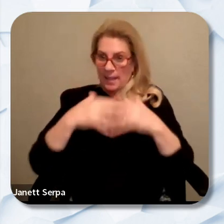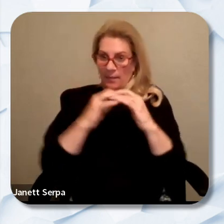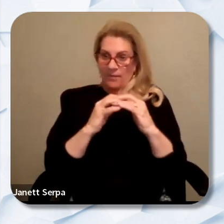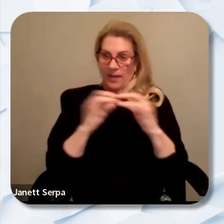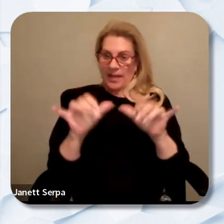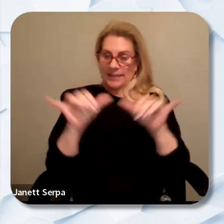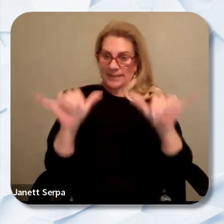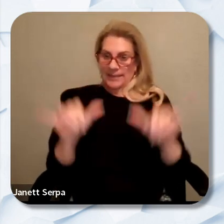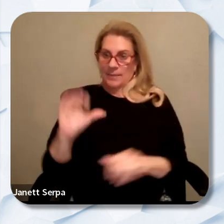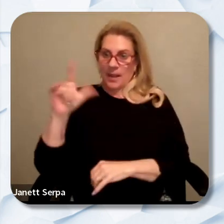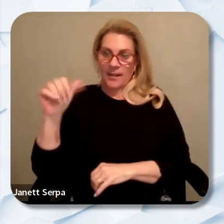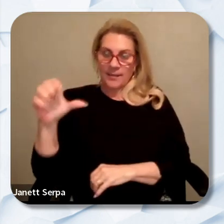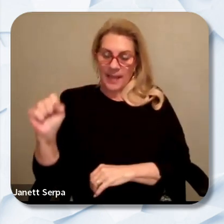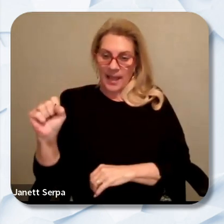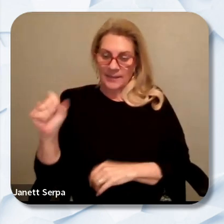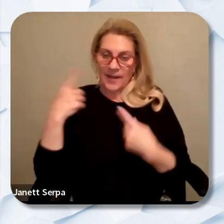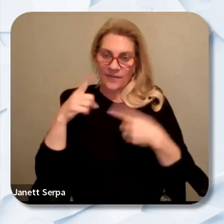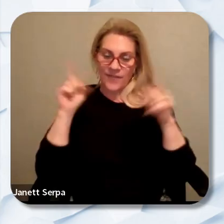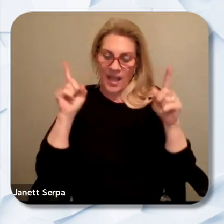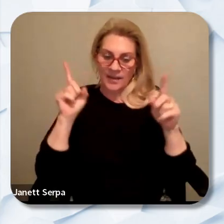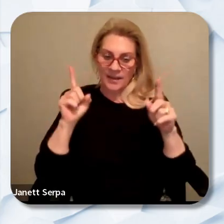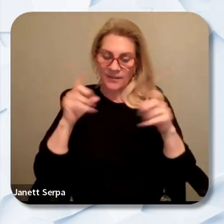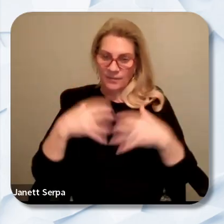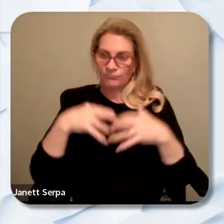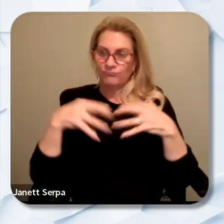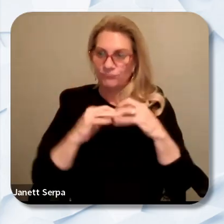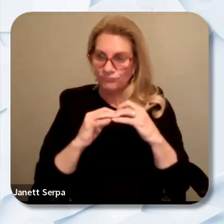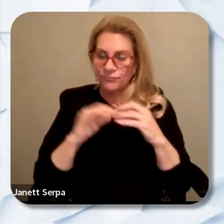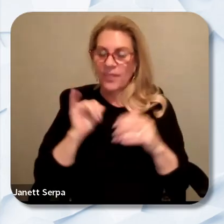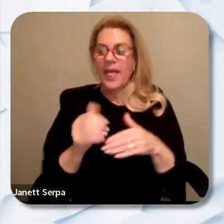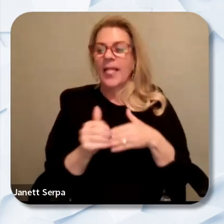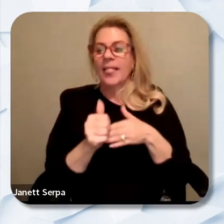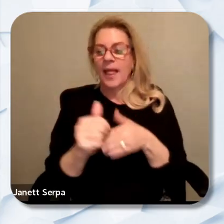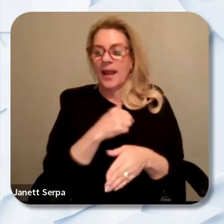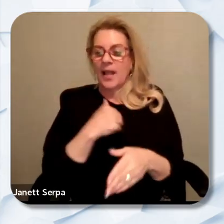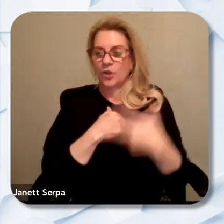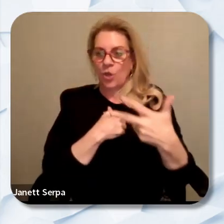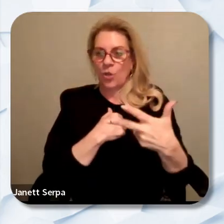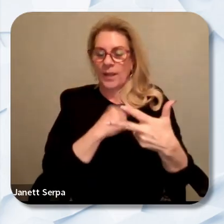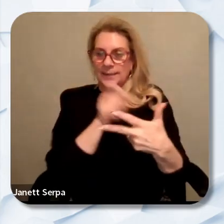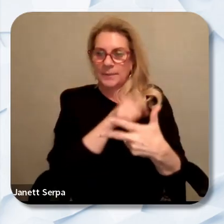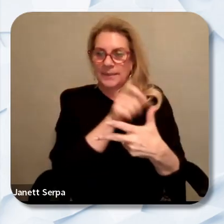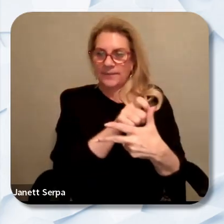of CLASS and the effective implementation that led us to three specific things. We had the data